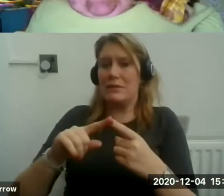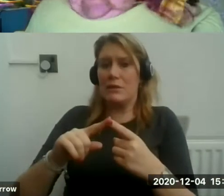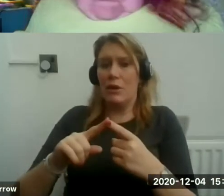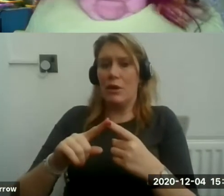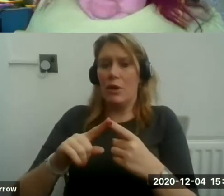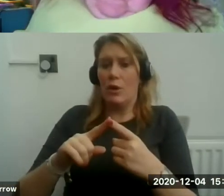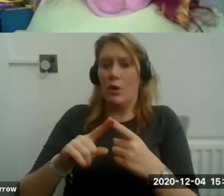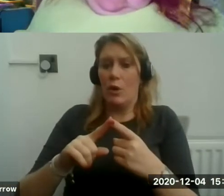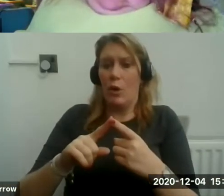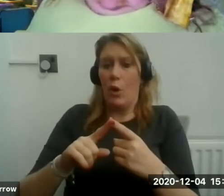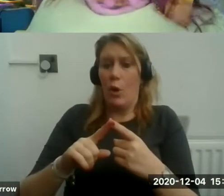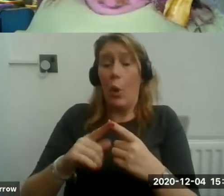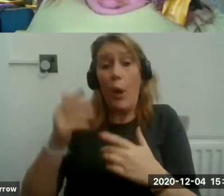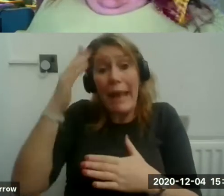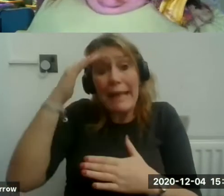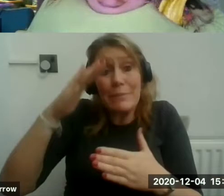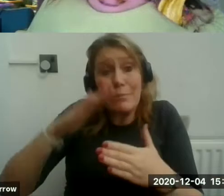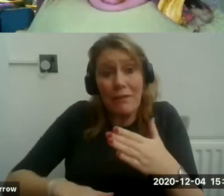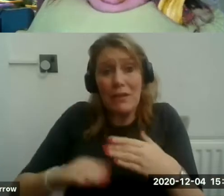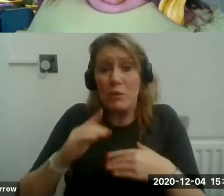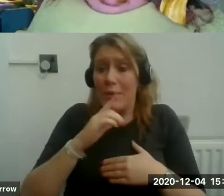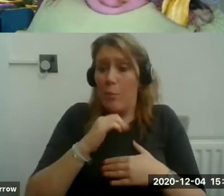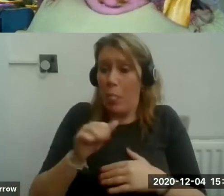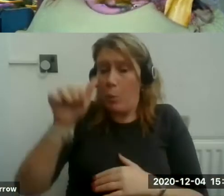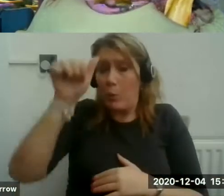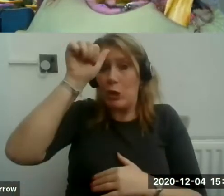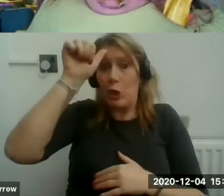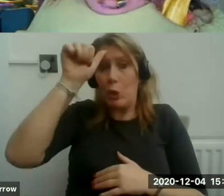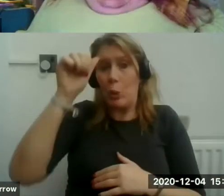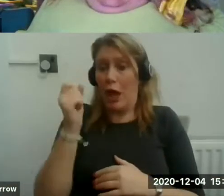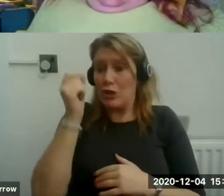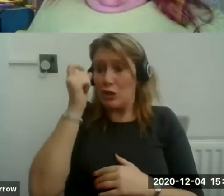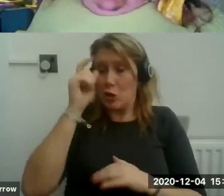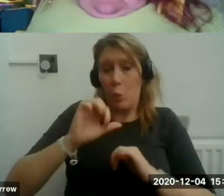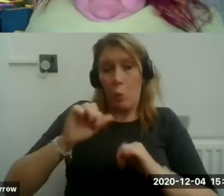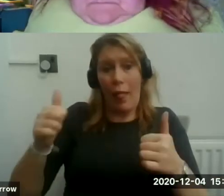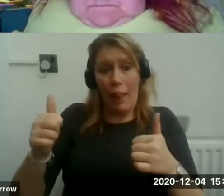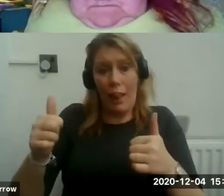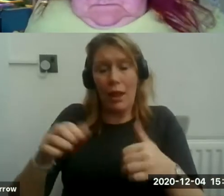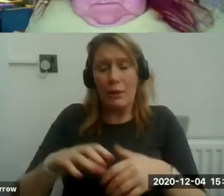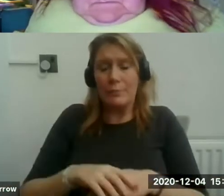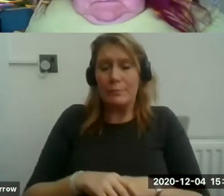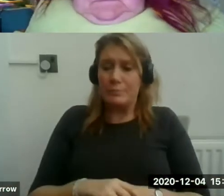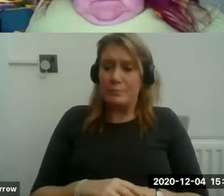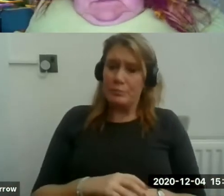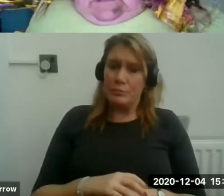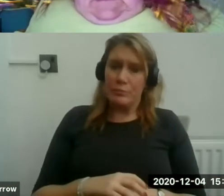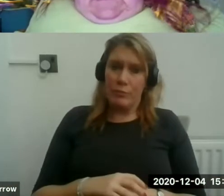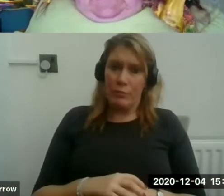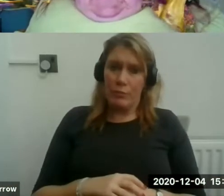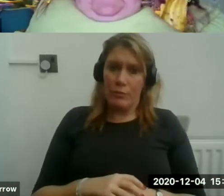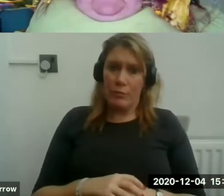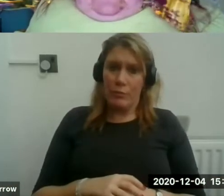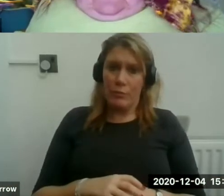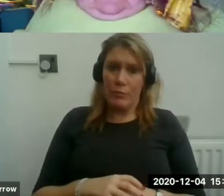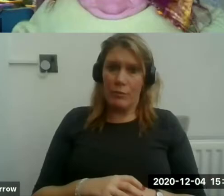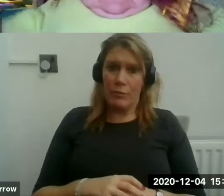people that we knew and understood. So, yeah, it was after those initial